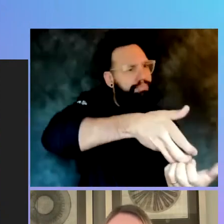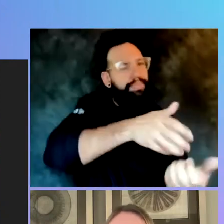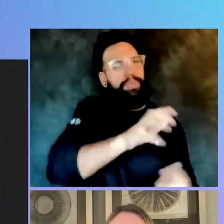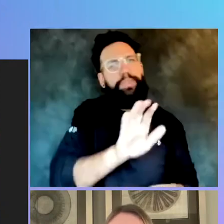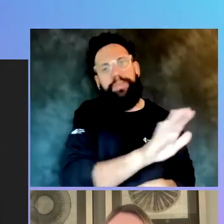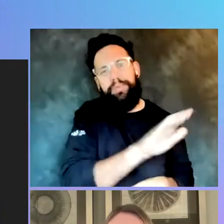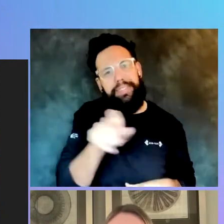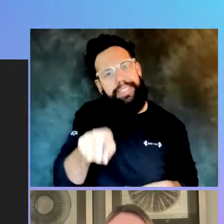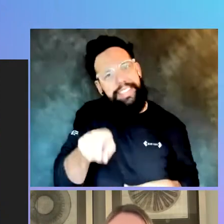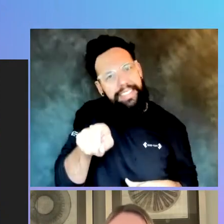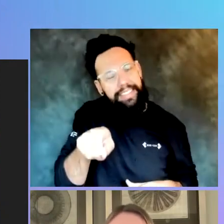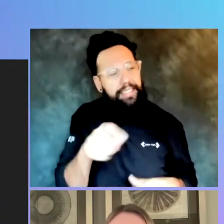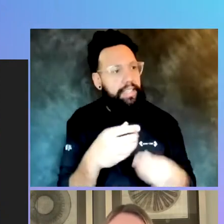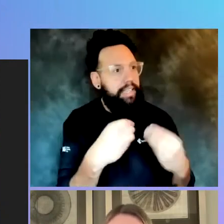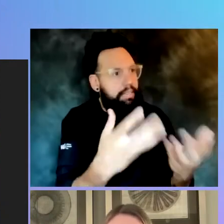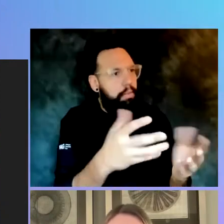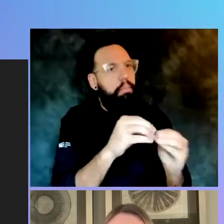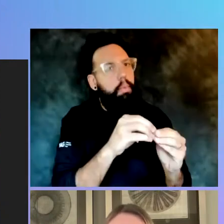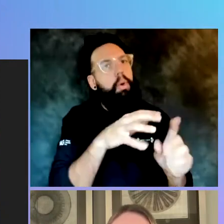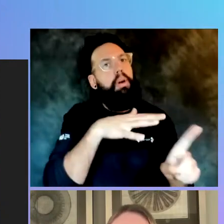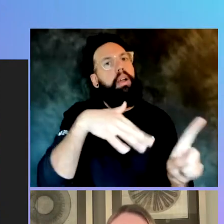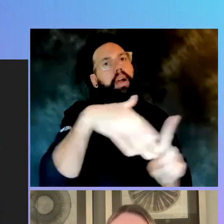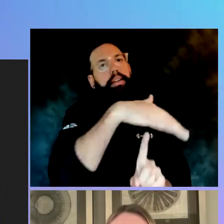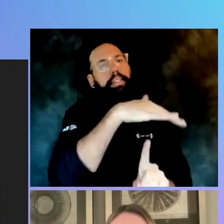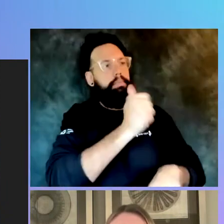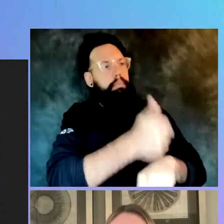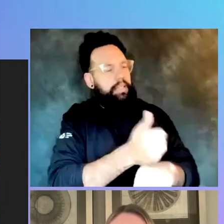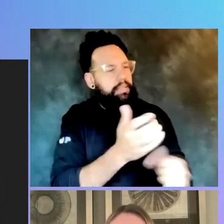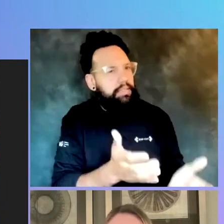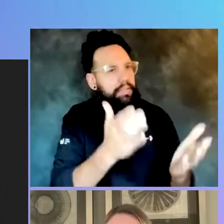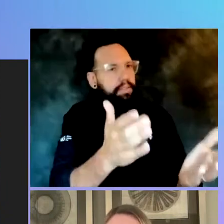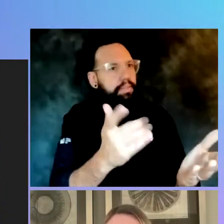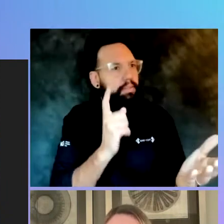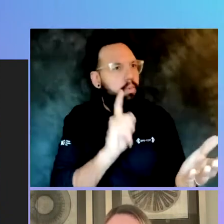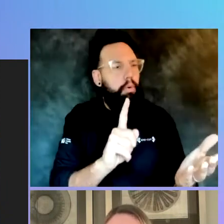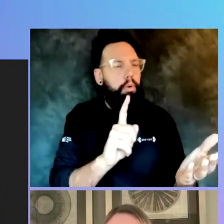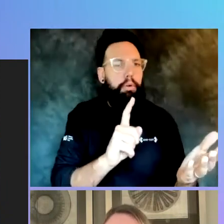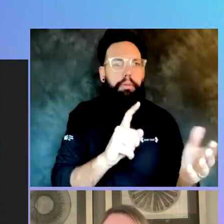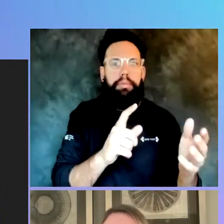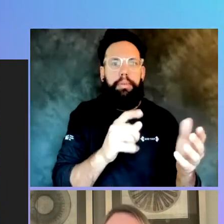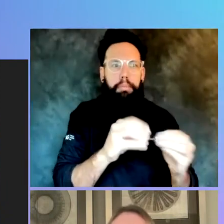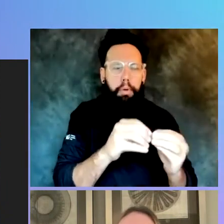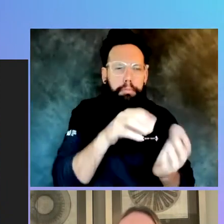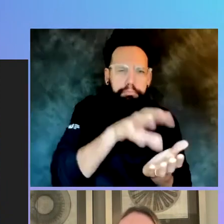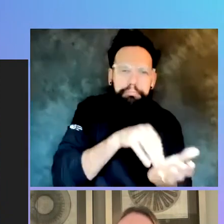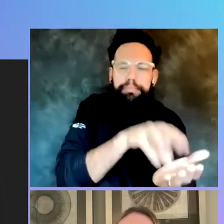context based suggestions for a more hands on learning experience. This aspect really